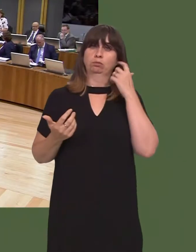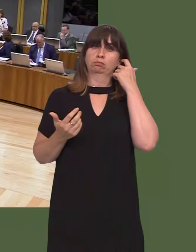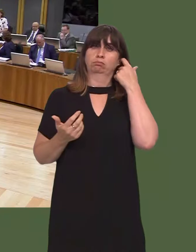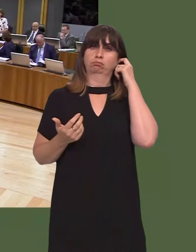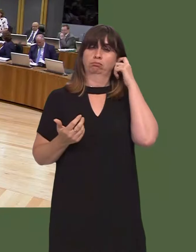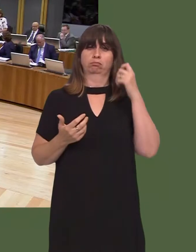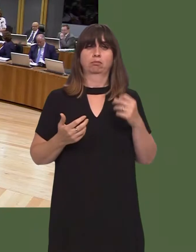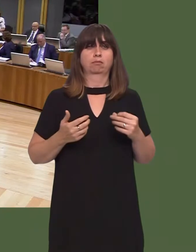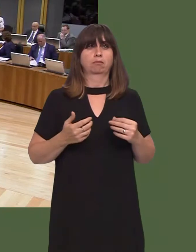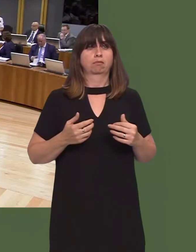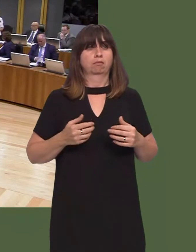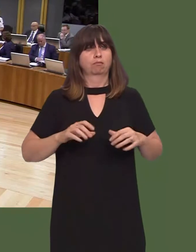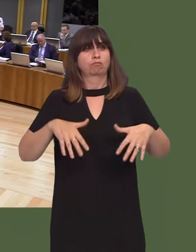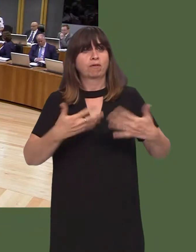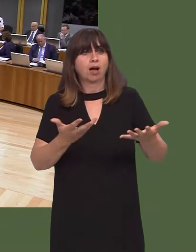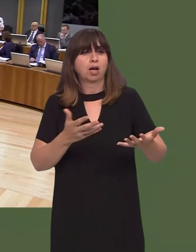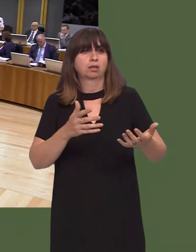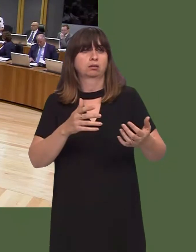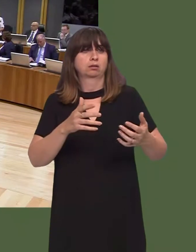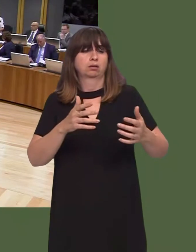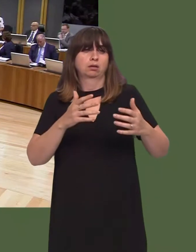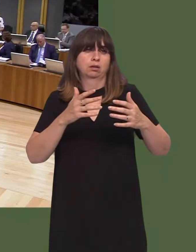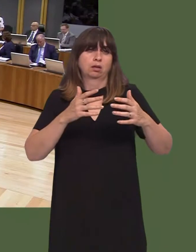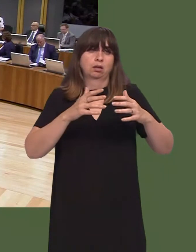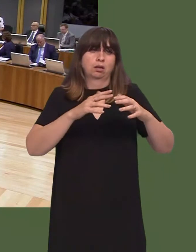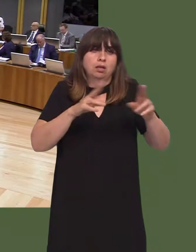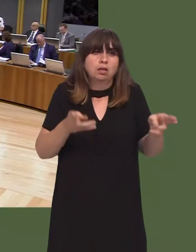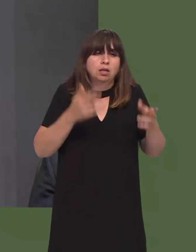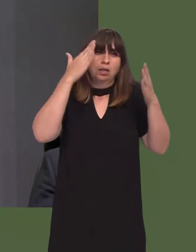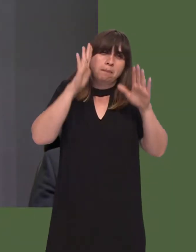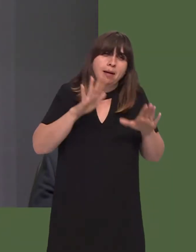to provide some form of cold weather provision for homeless individuals and rough sleepers,